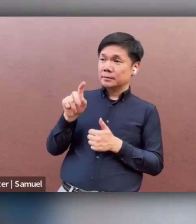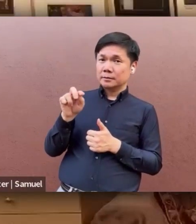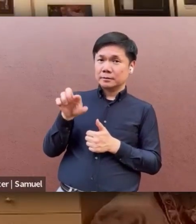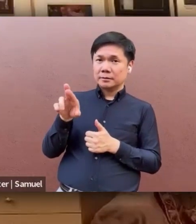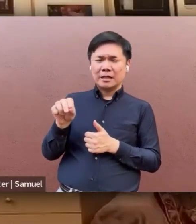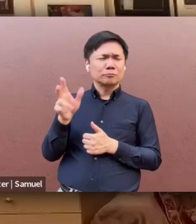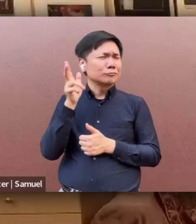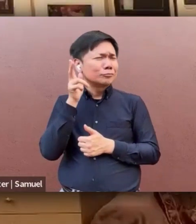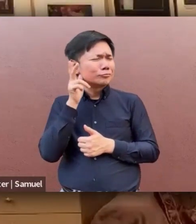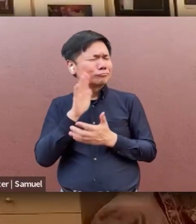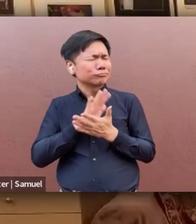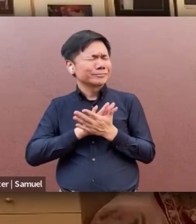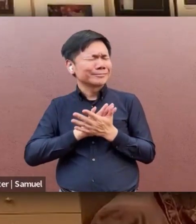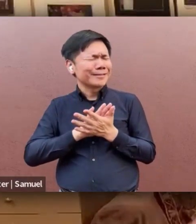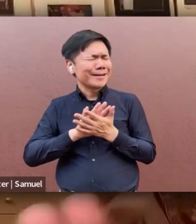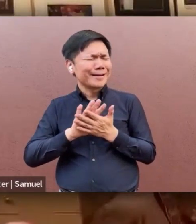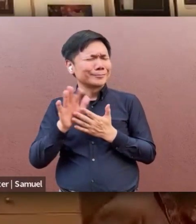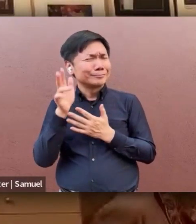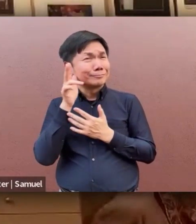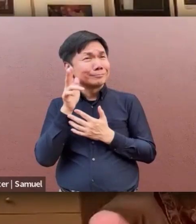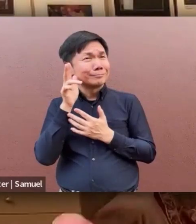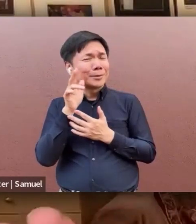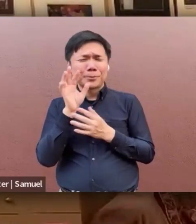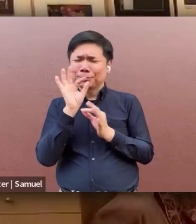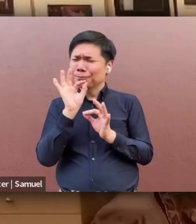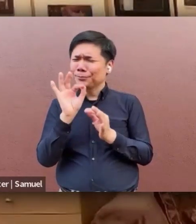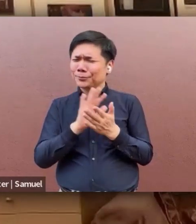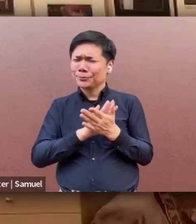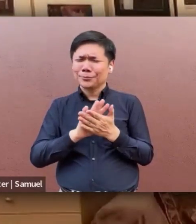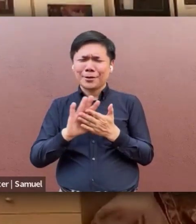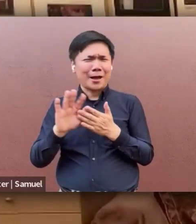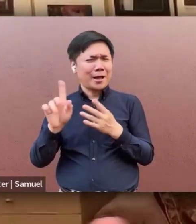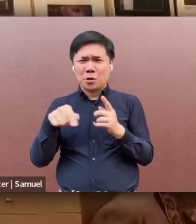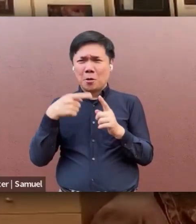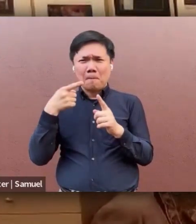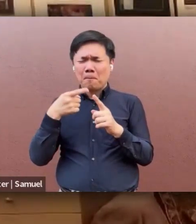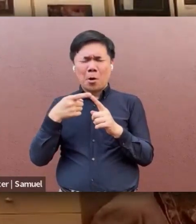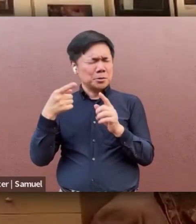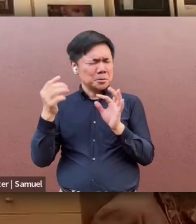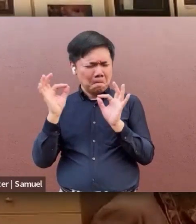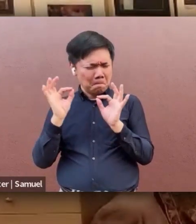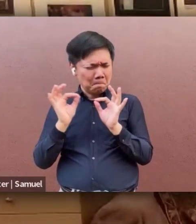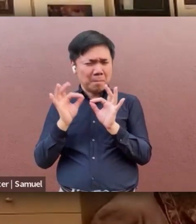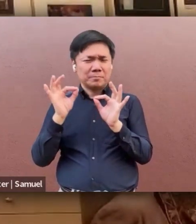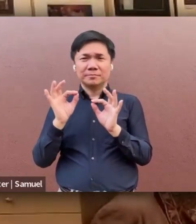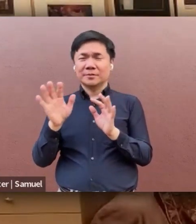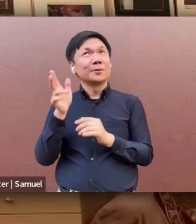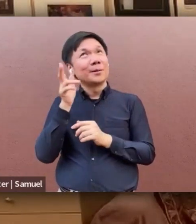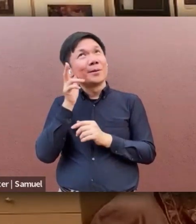First of all, Alessandro, I love listening to your voice. It's beautiful. And also what you had to say was, you know, very relevant.